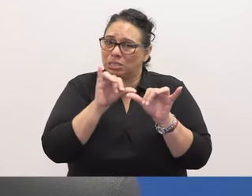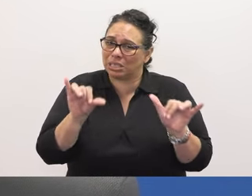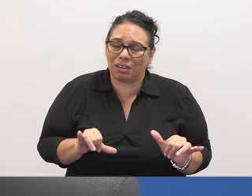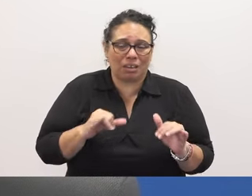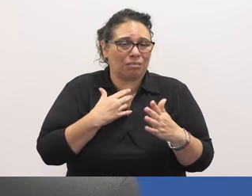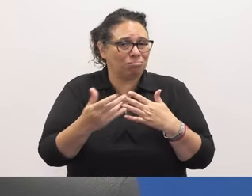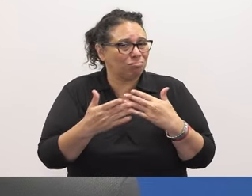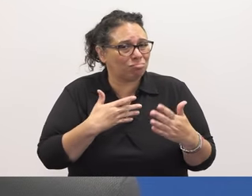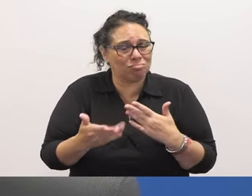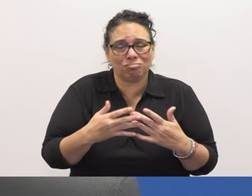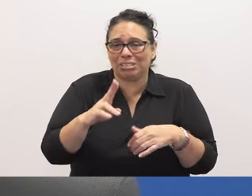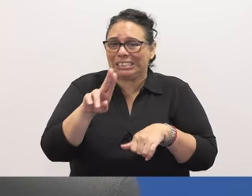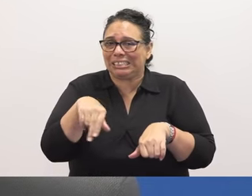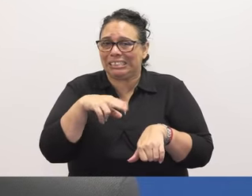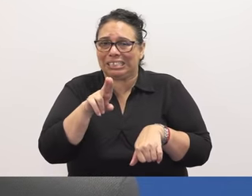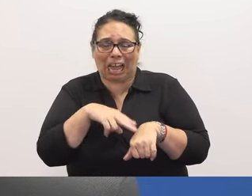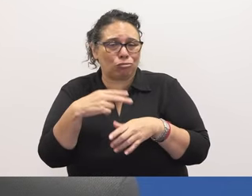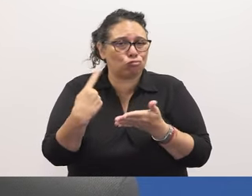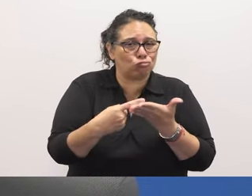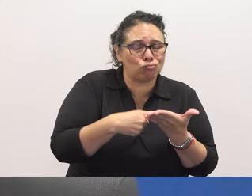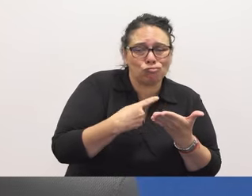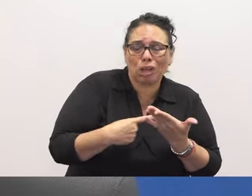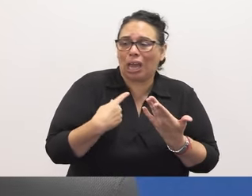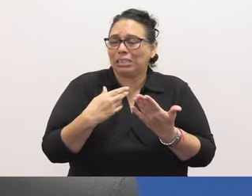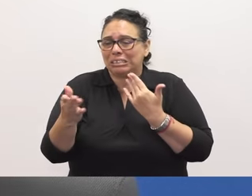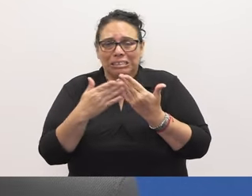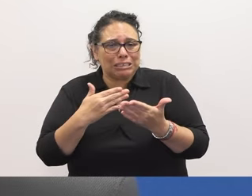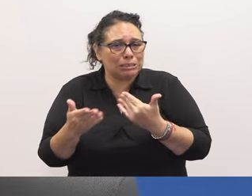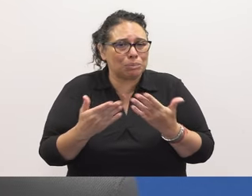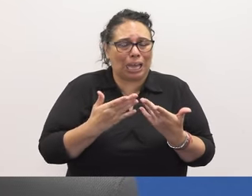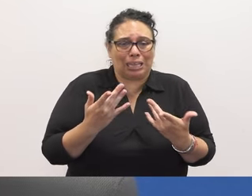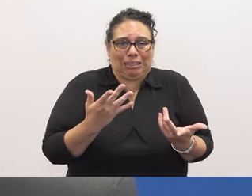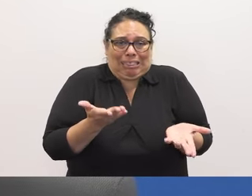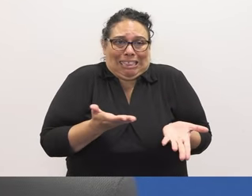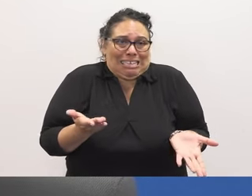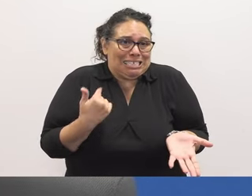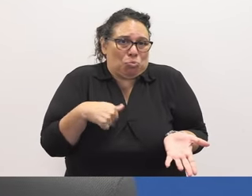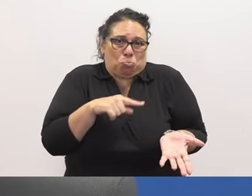in spite of national discourse, in spite of things that we have no control over.